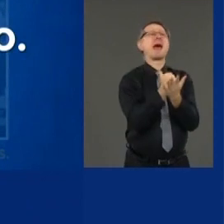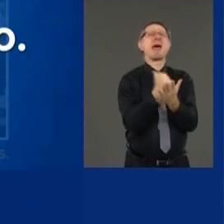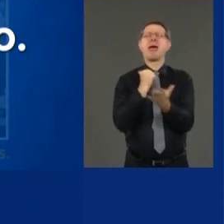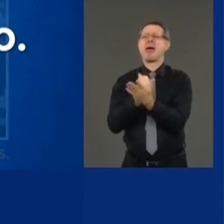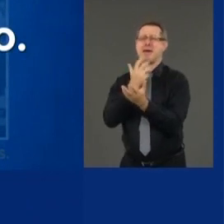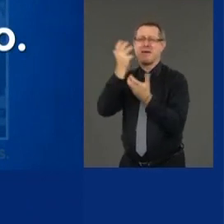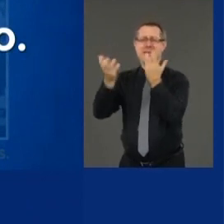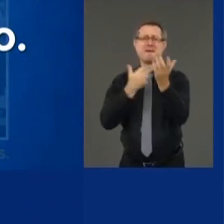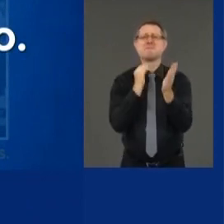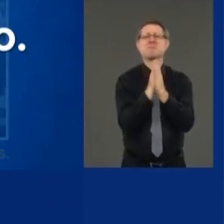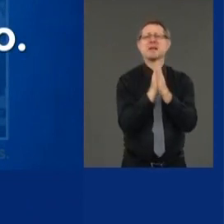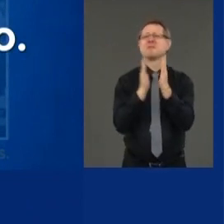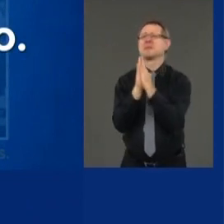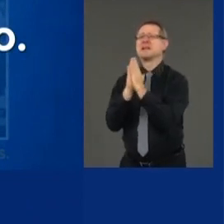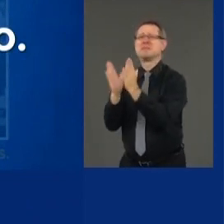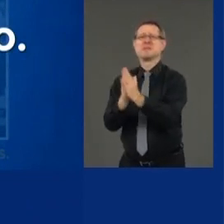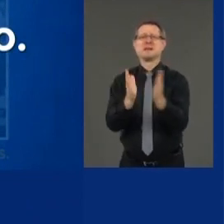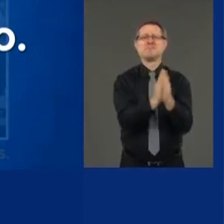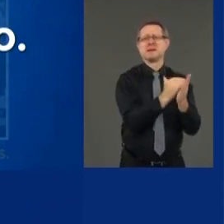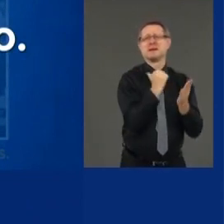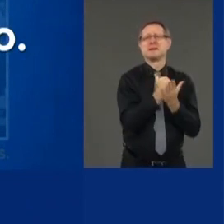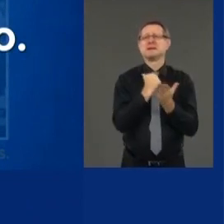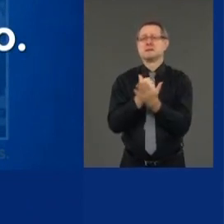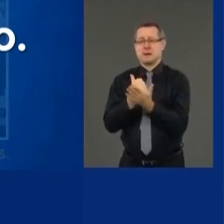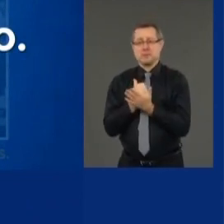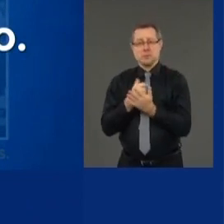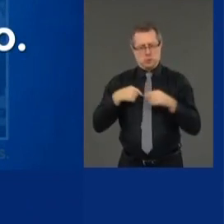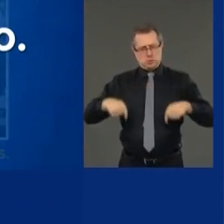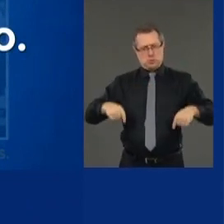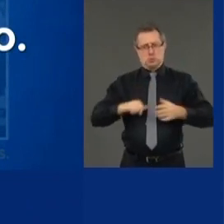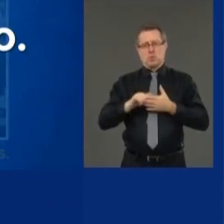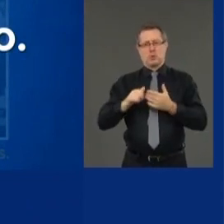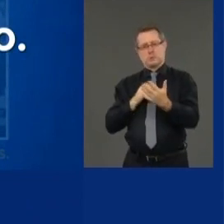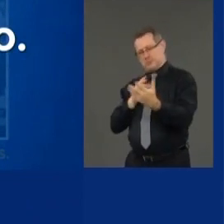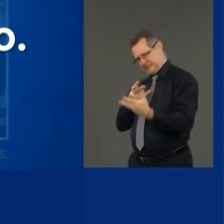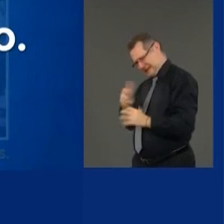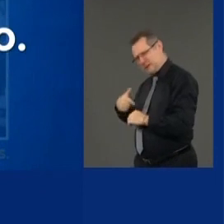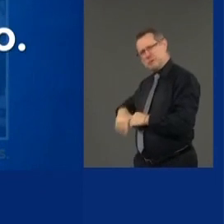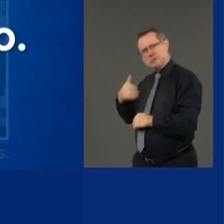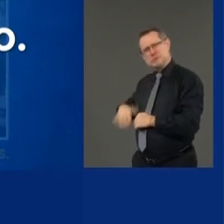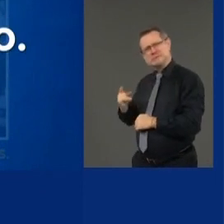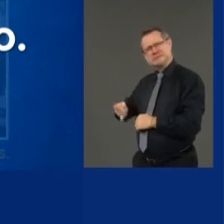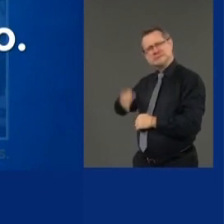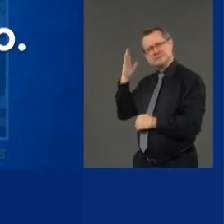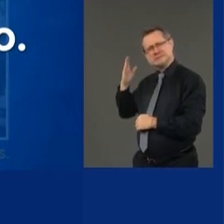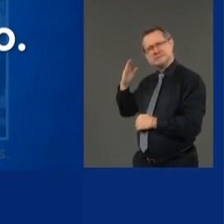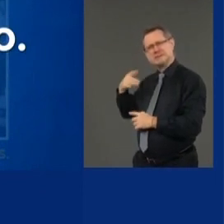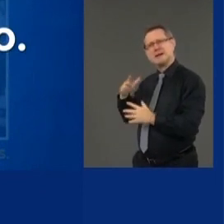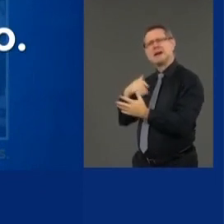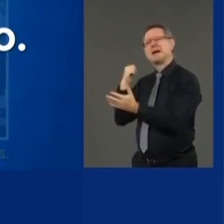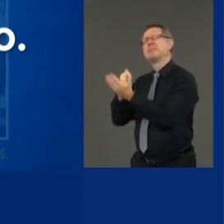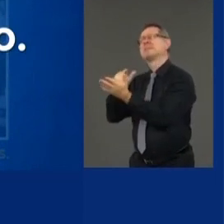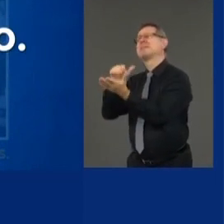THE BRIEFINGS, WE NEED HELP. I SAID, PLEASE HELP US.